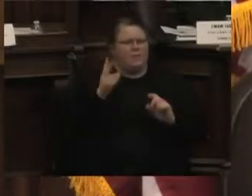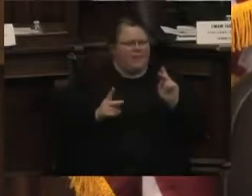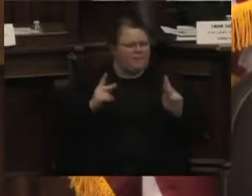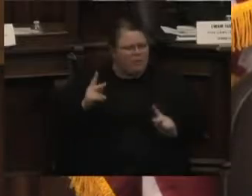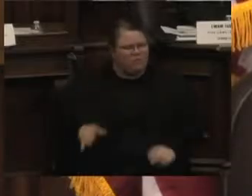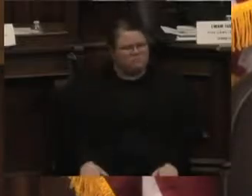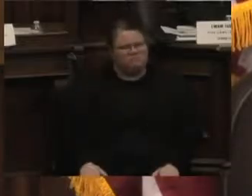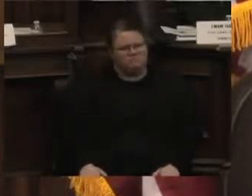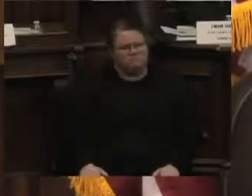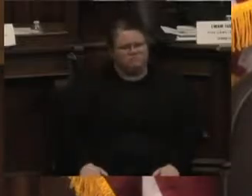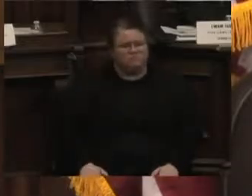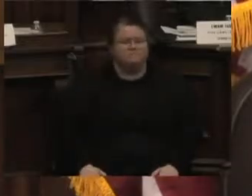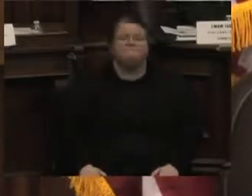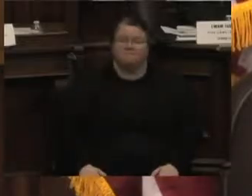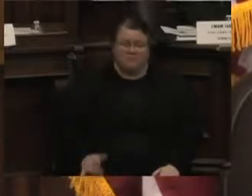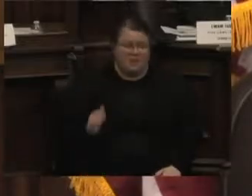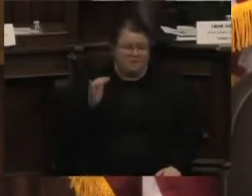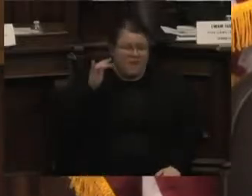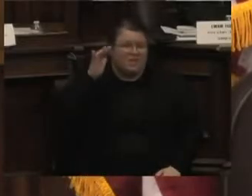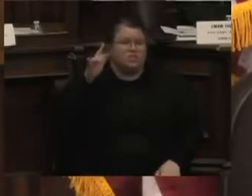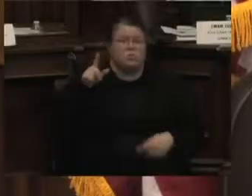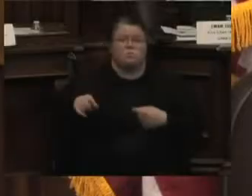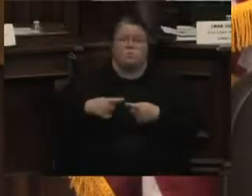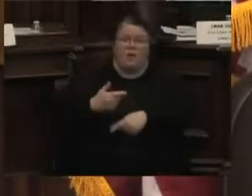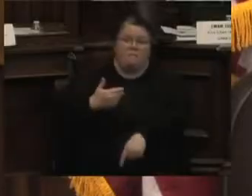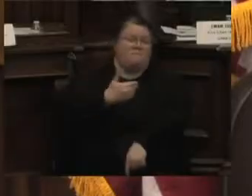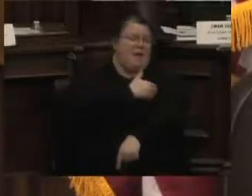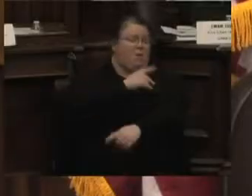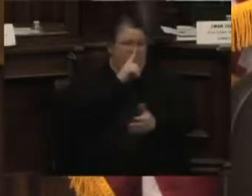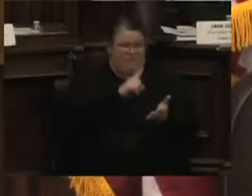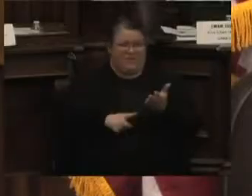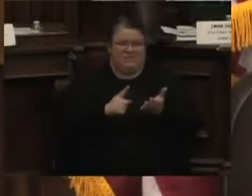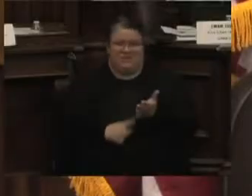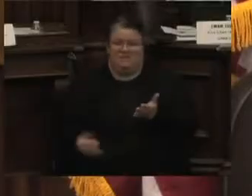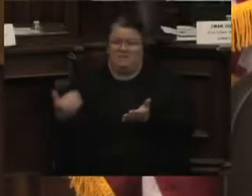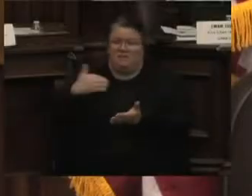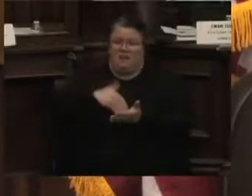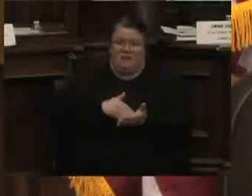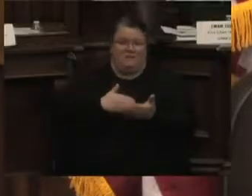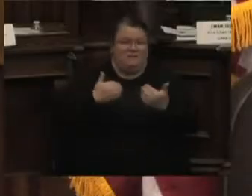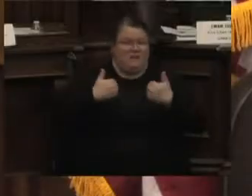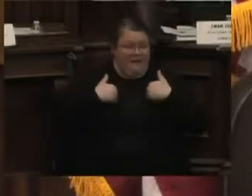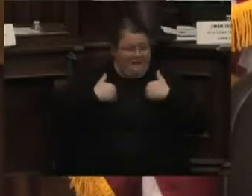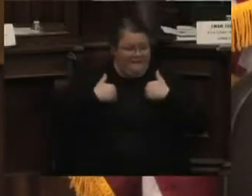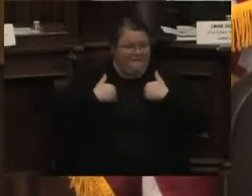they've done, but also call out